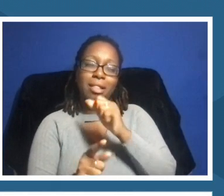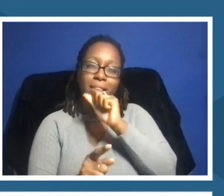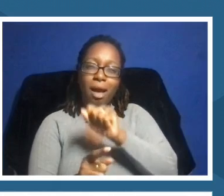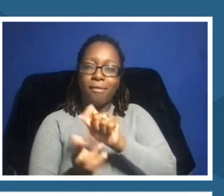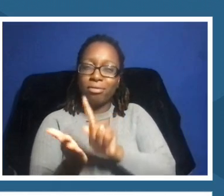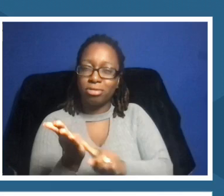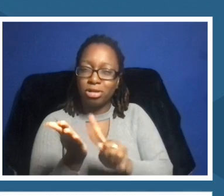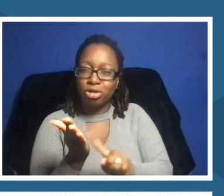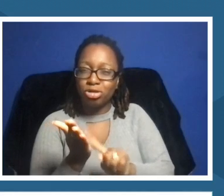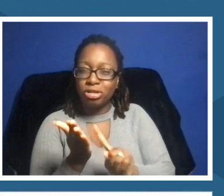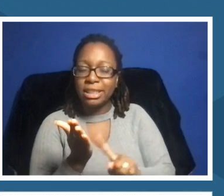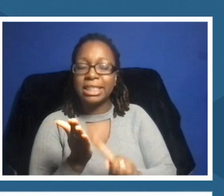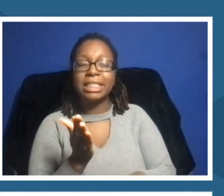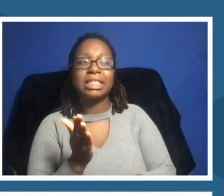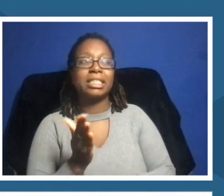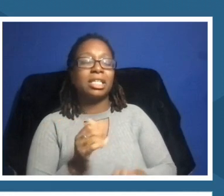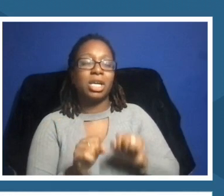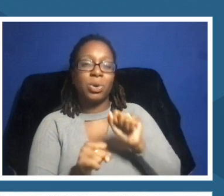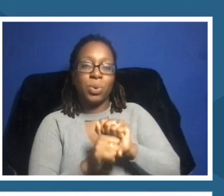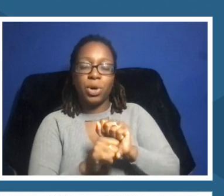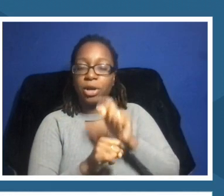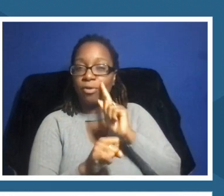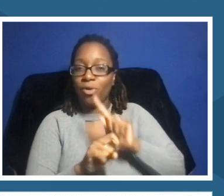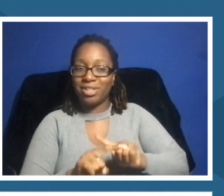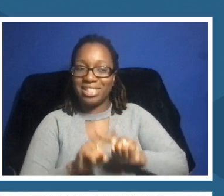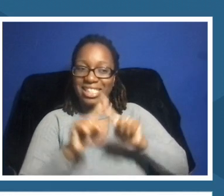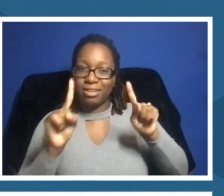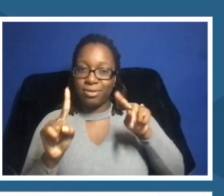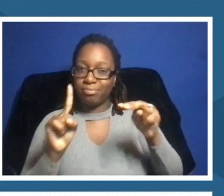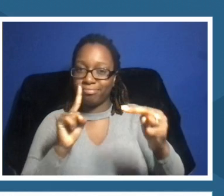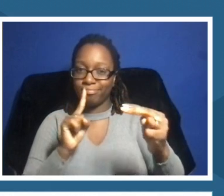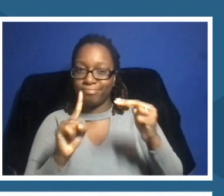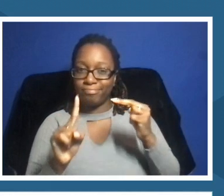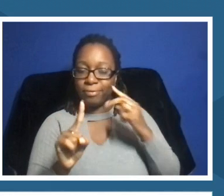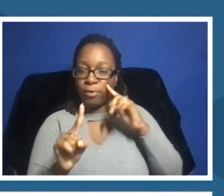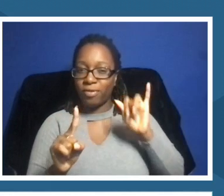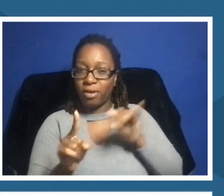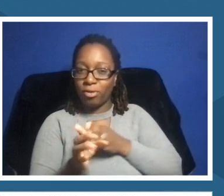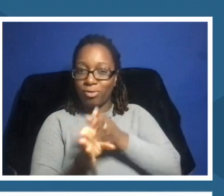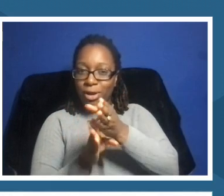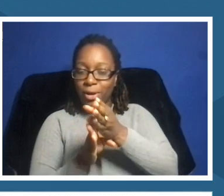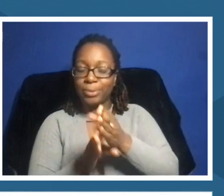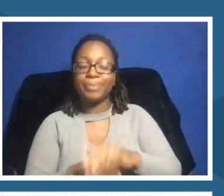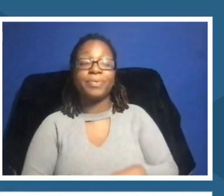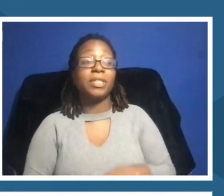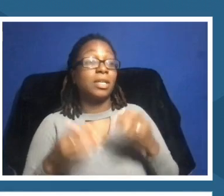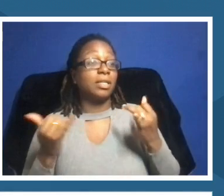the different aspects of a person's career and so basically what we've done